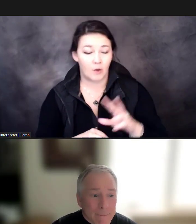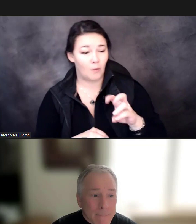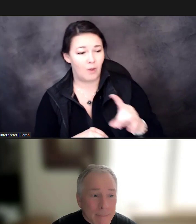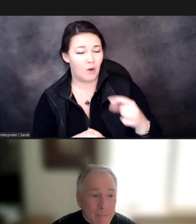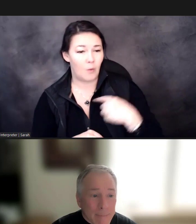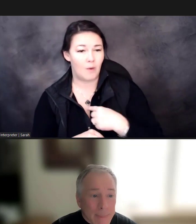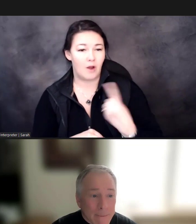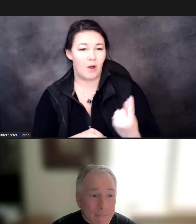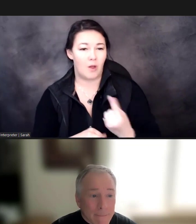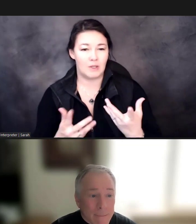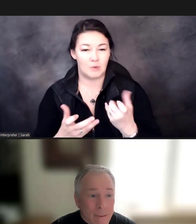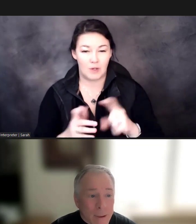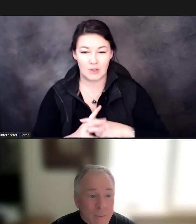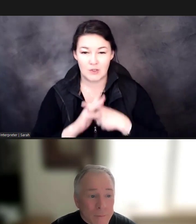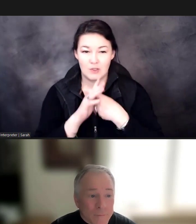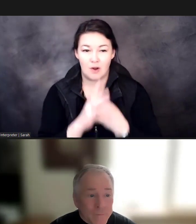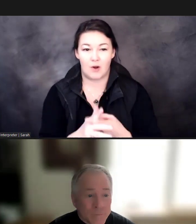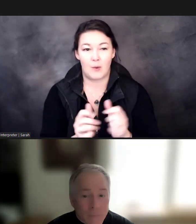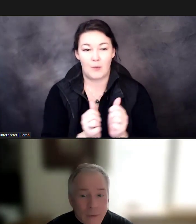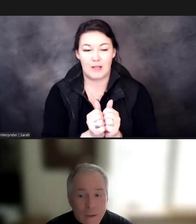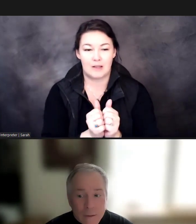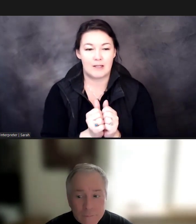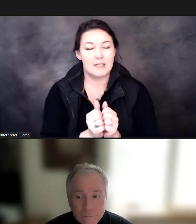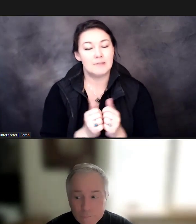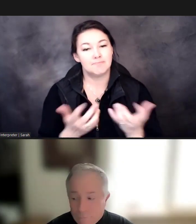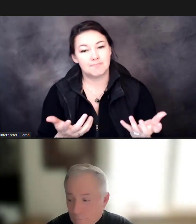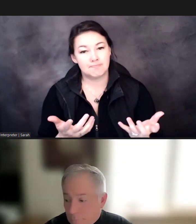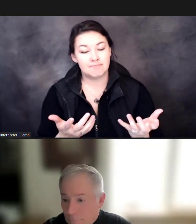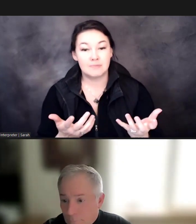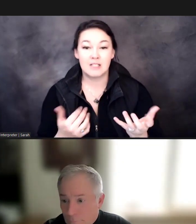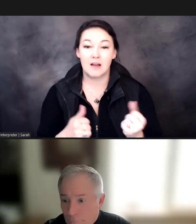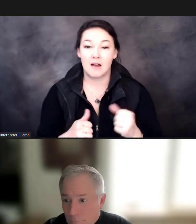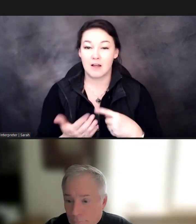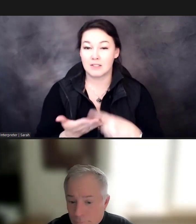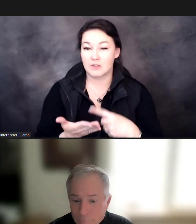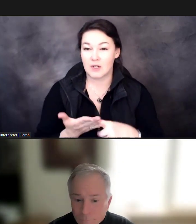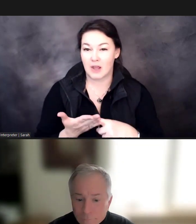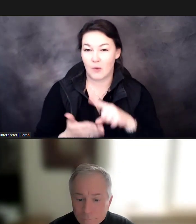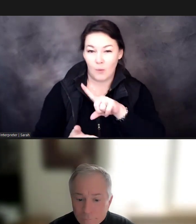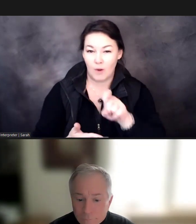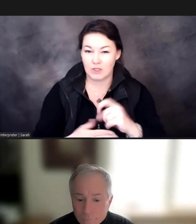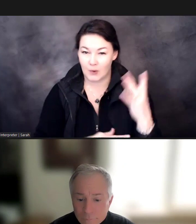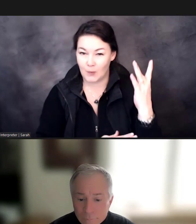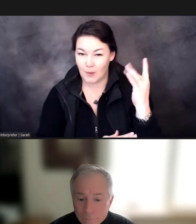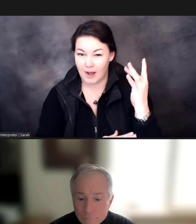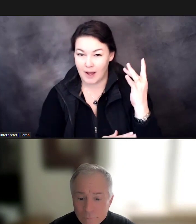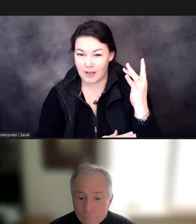always like to start out with, kinds kind of, addressing the question of why.